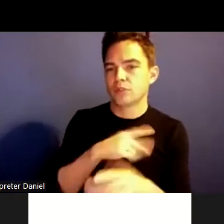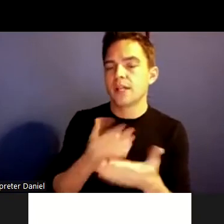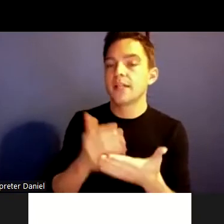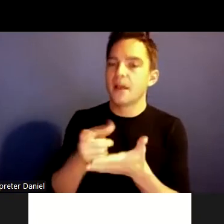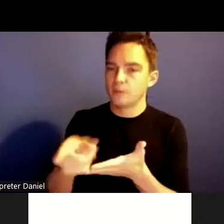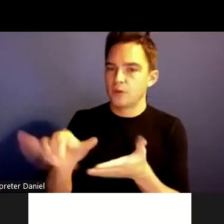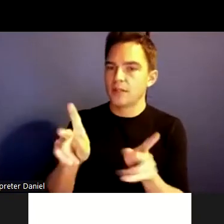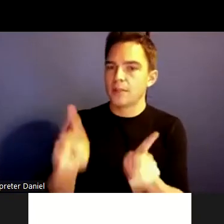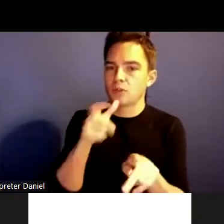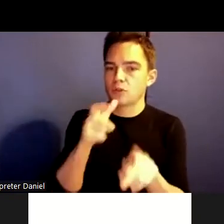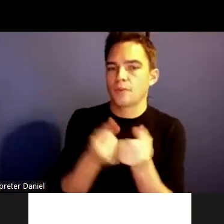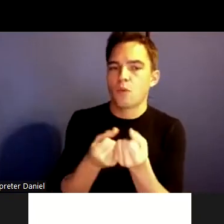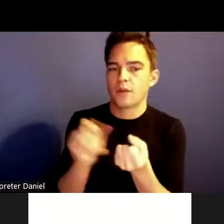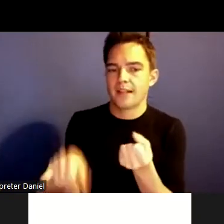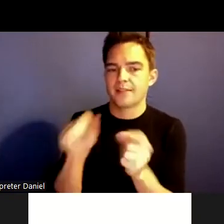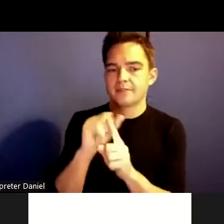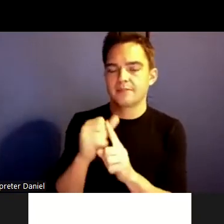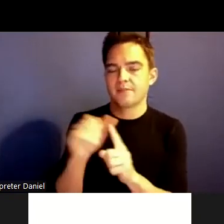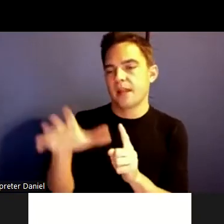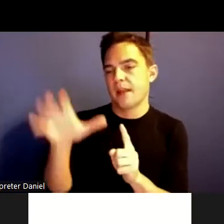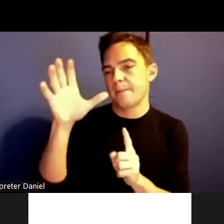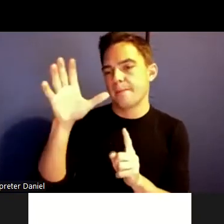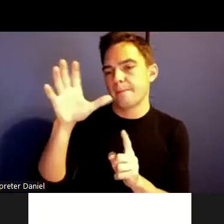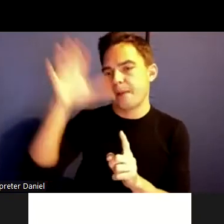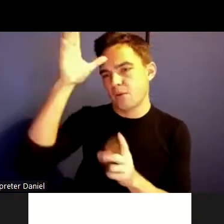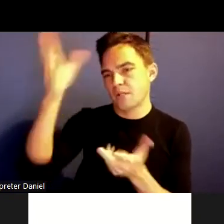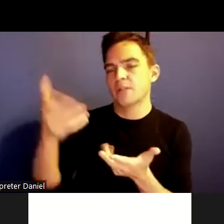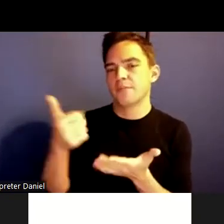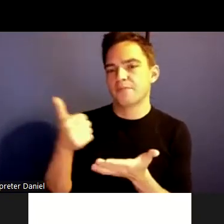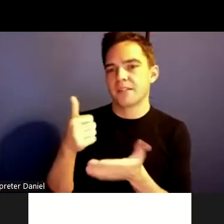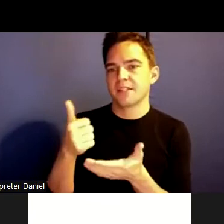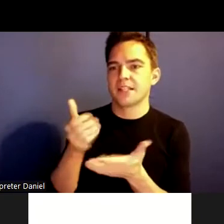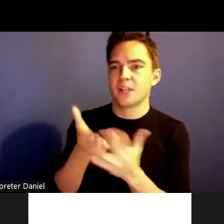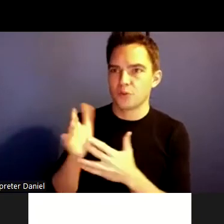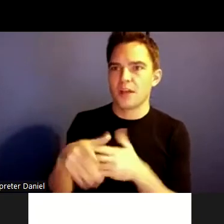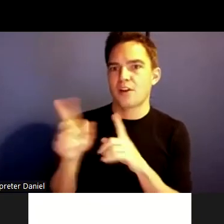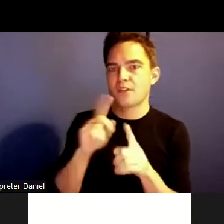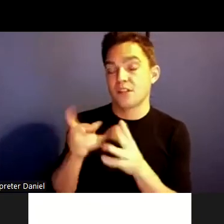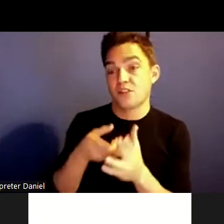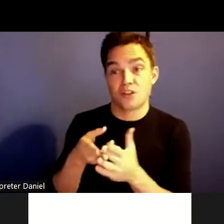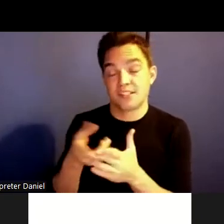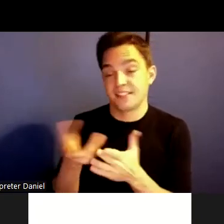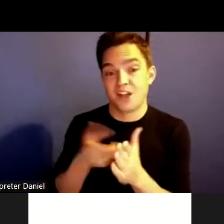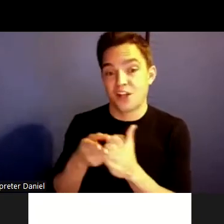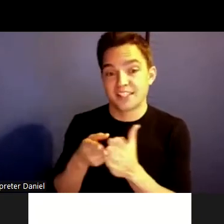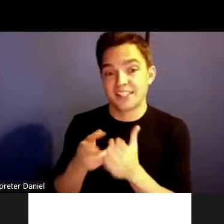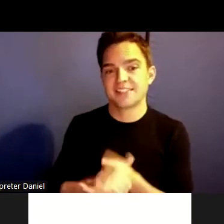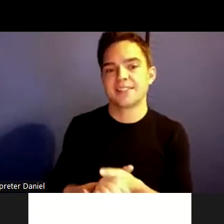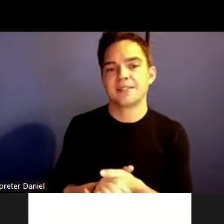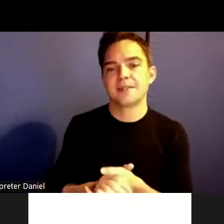the person supporting that parent to get through the conversation honestly. And we need to be having these